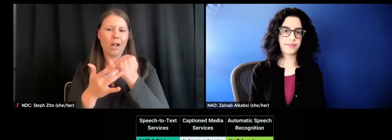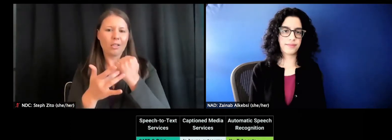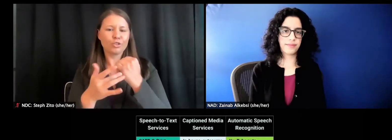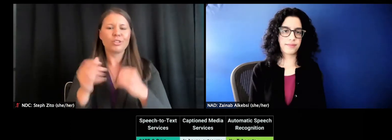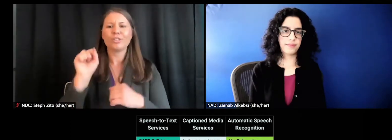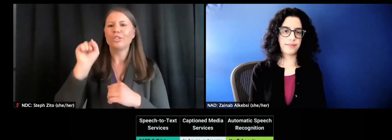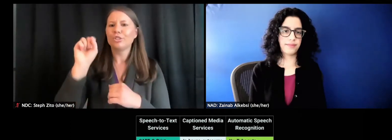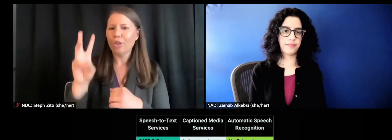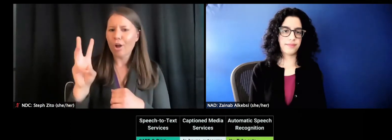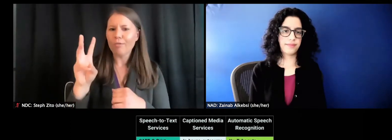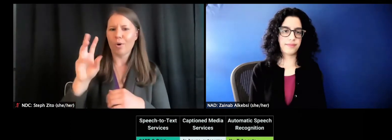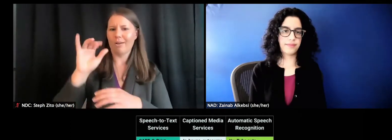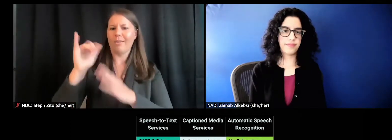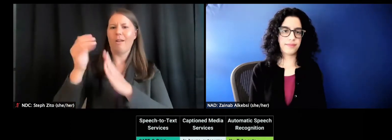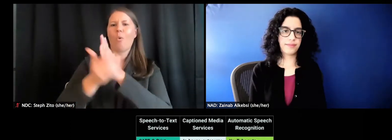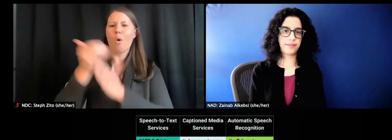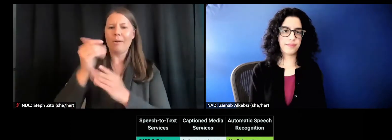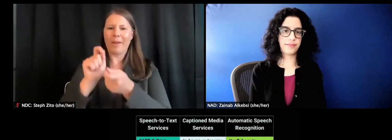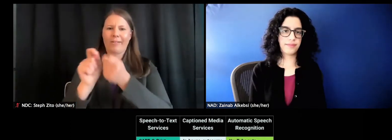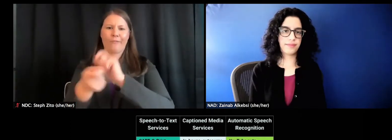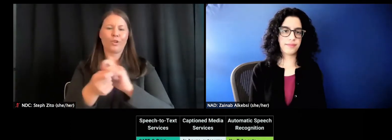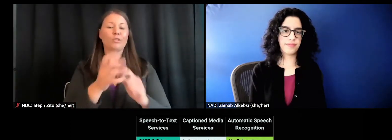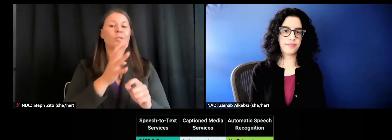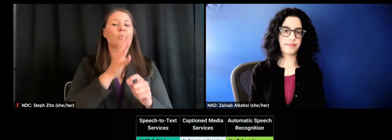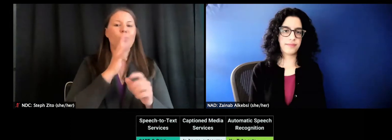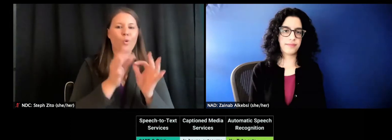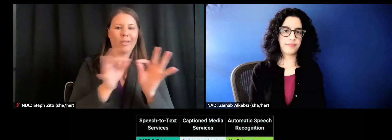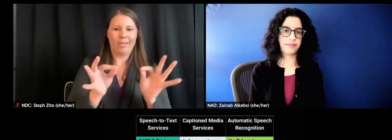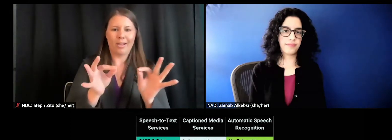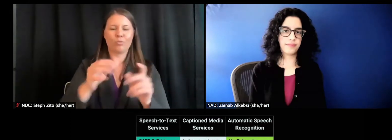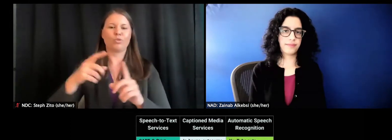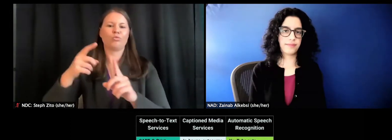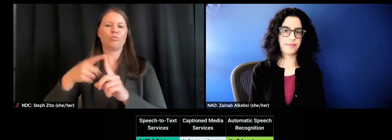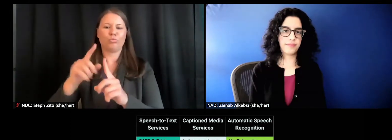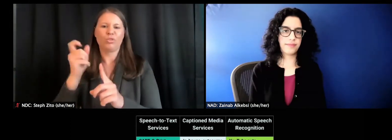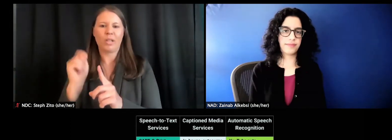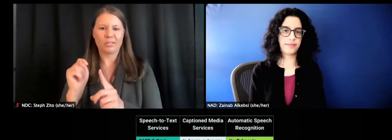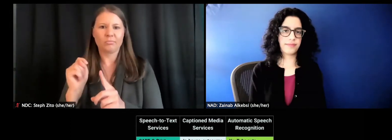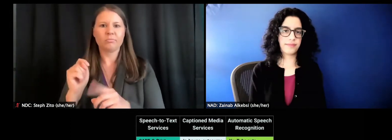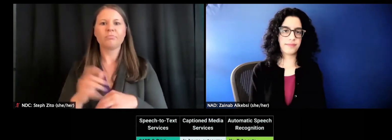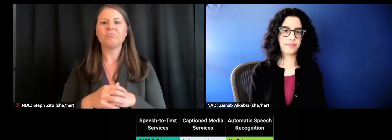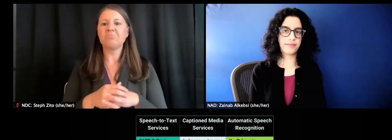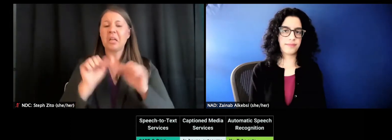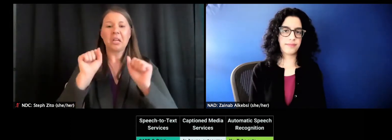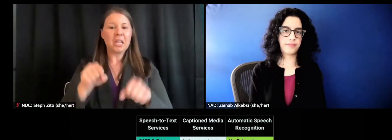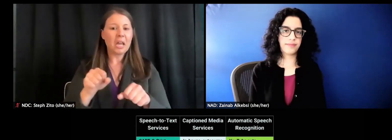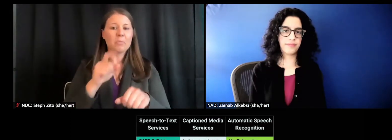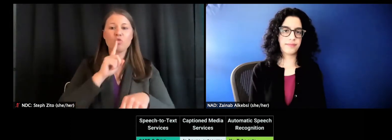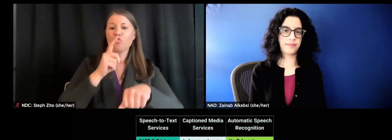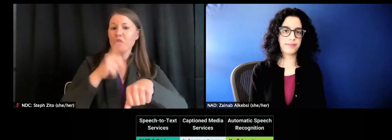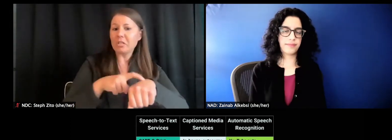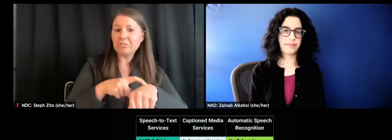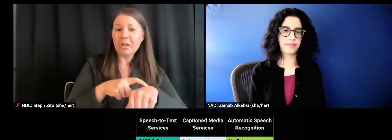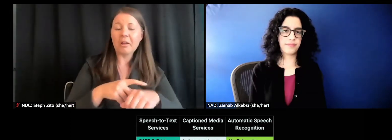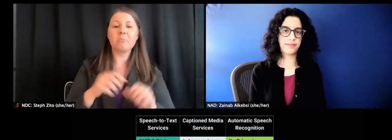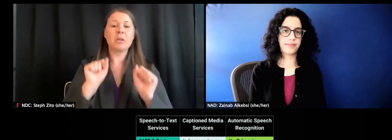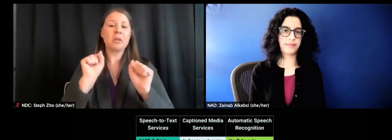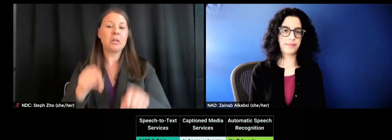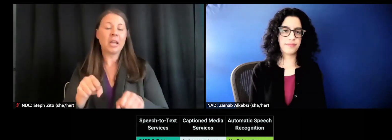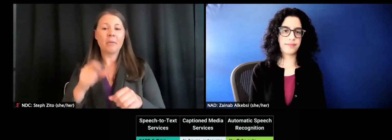ASR is technology or software that automatically converts spoken language into text which can